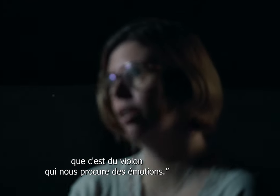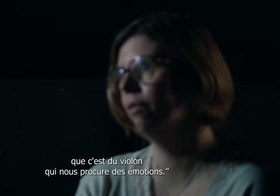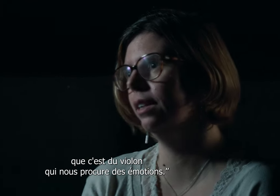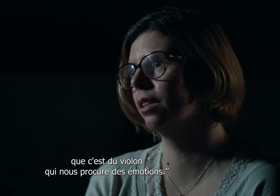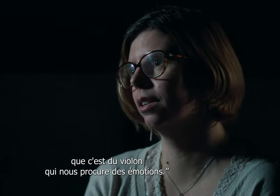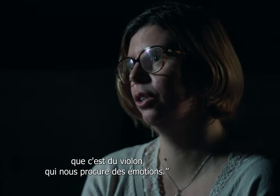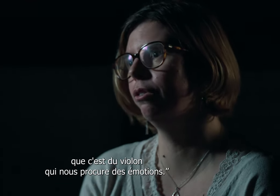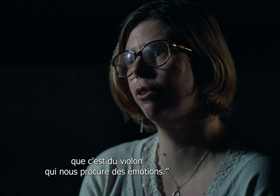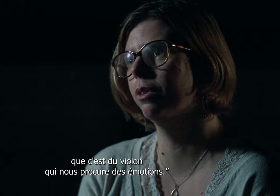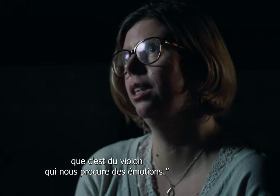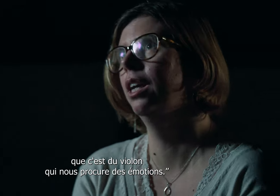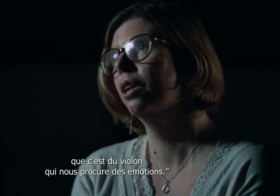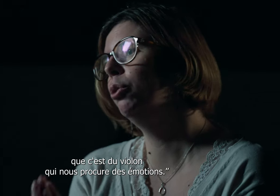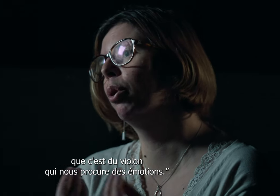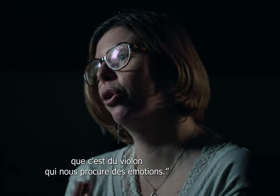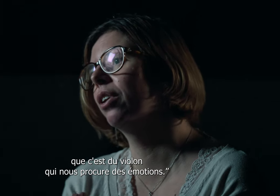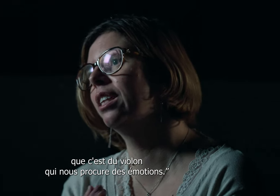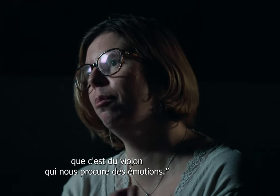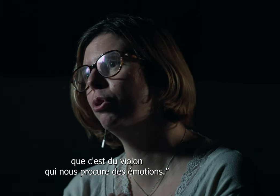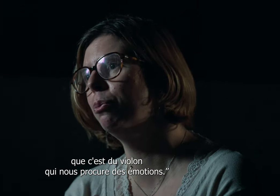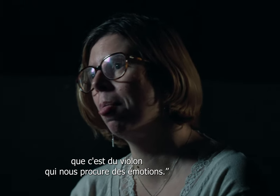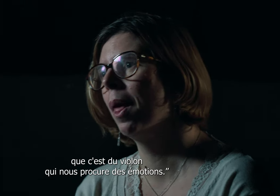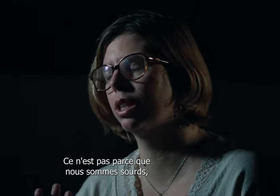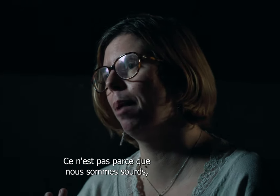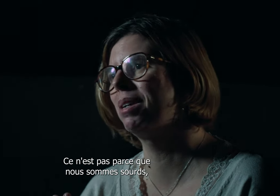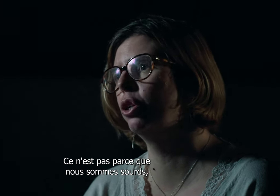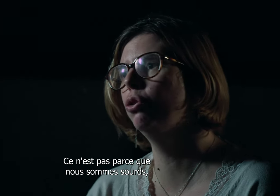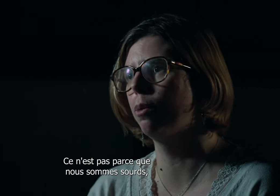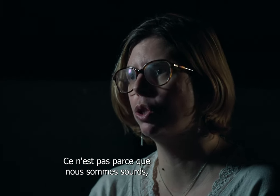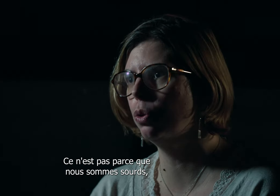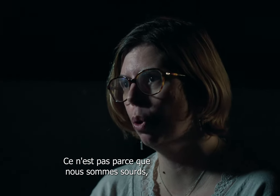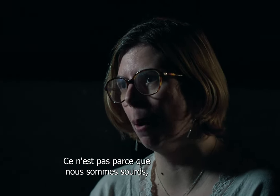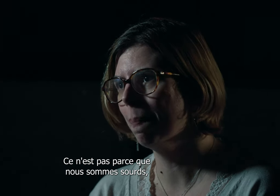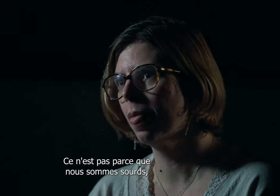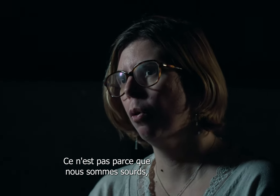that it's the violin that gives us emotions.” It is not because we are deaf